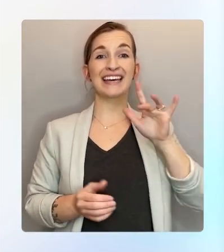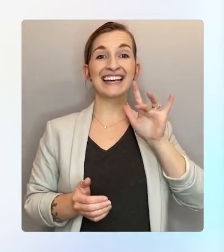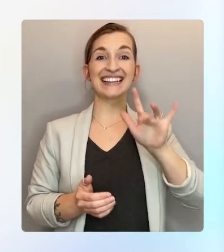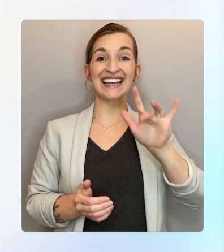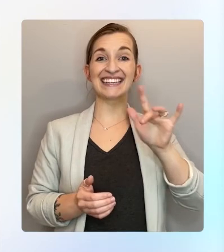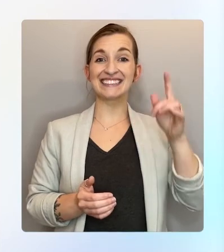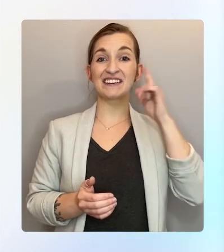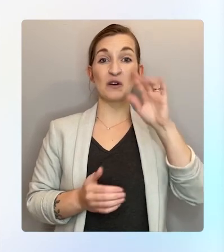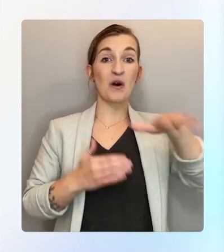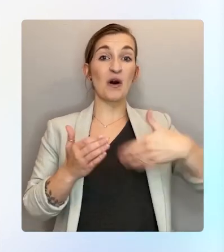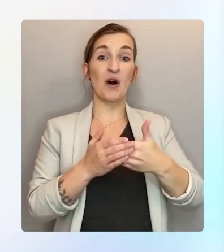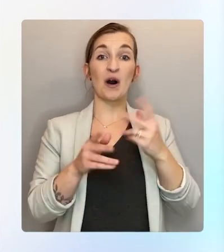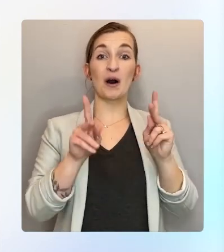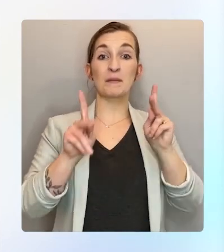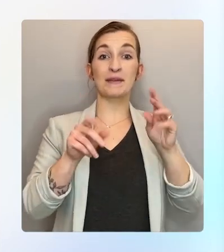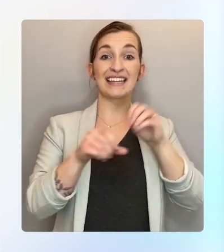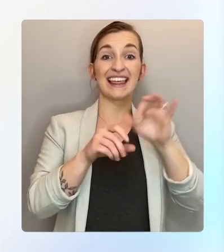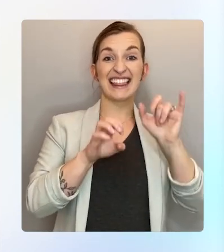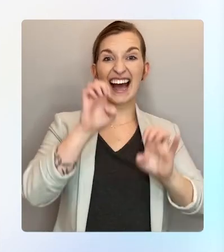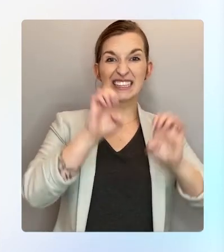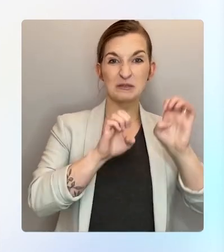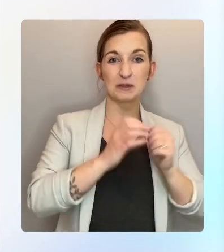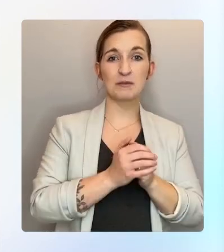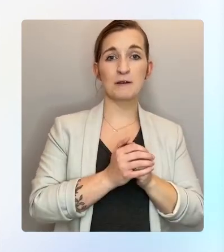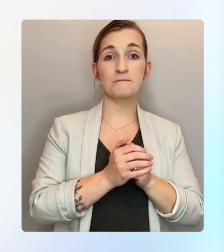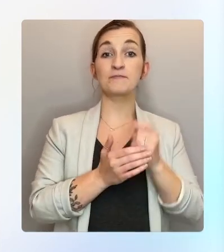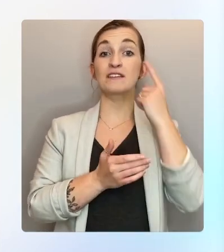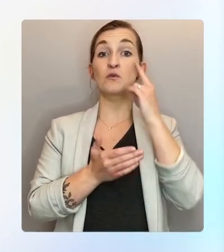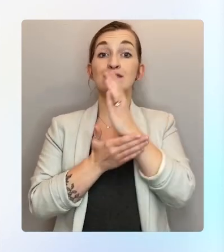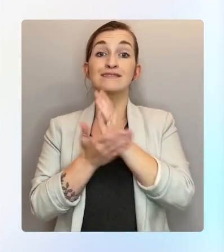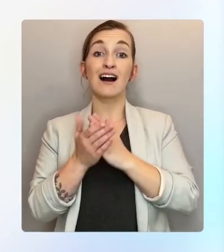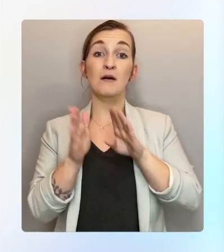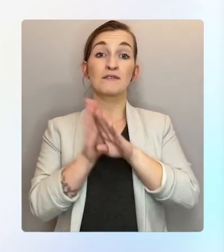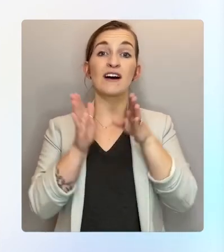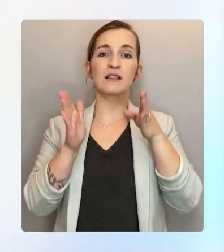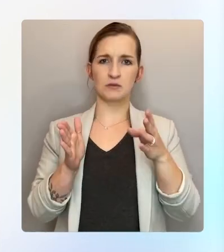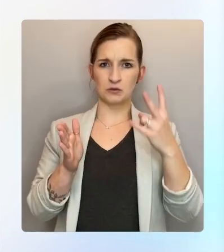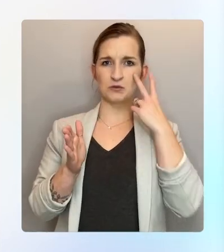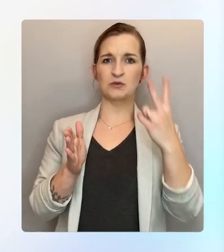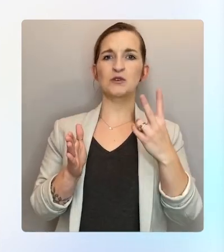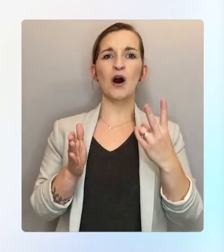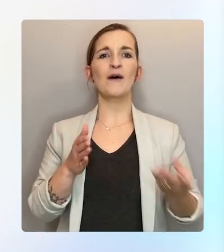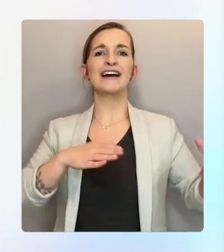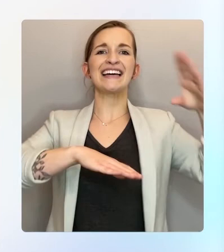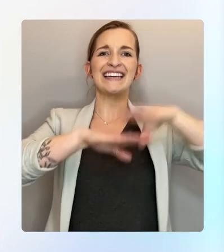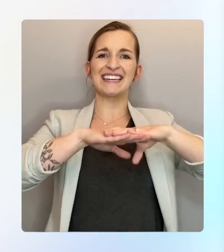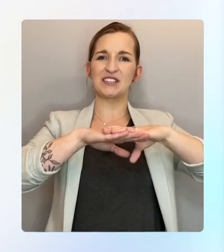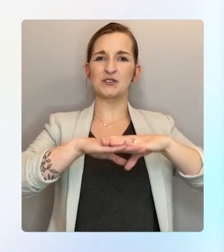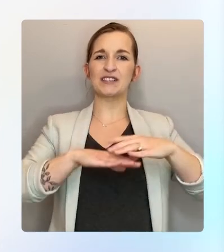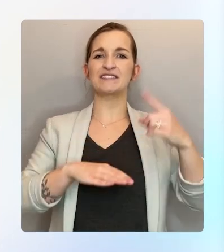For some developers, we also saw a strong increase in post Try Before You Buy purchases,